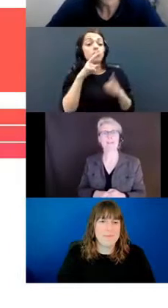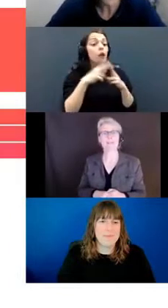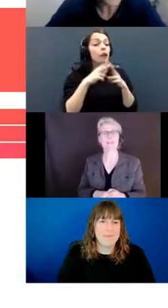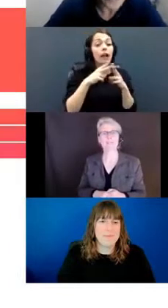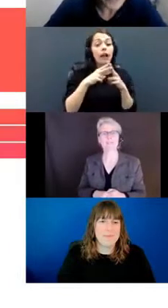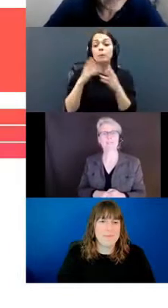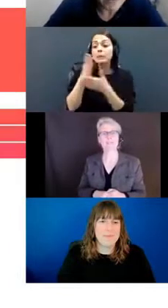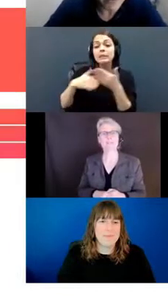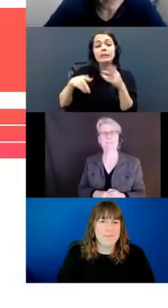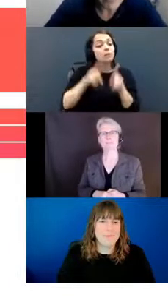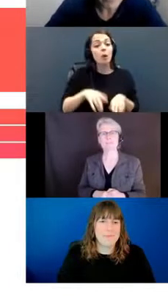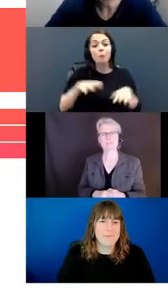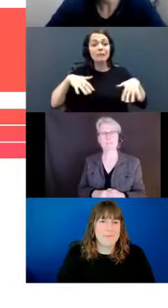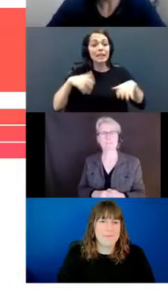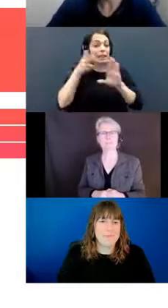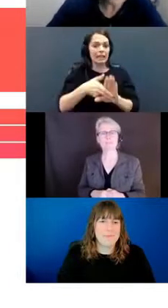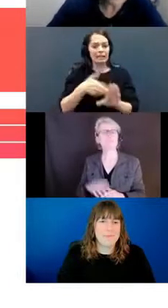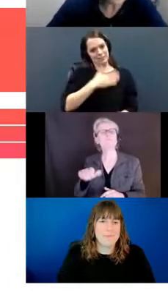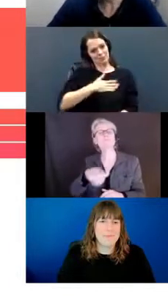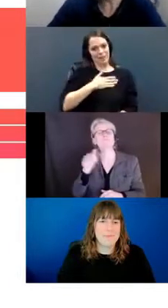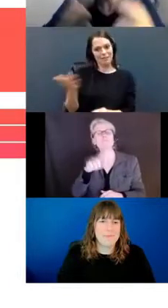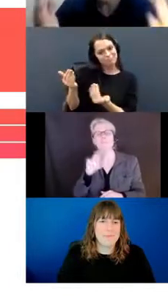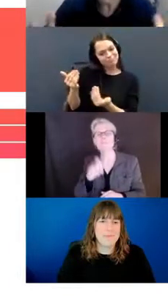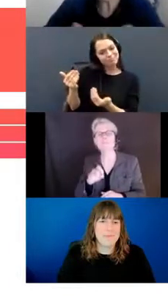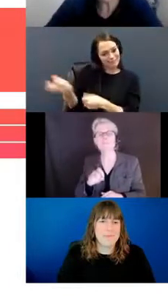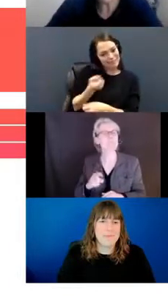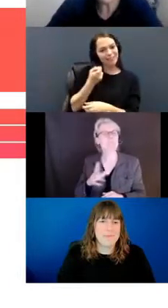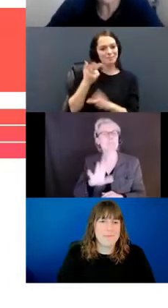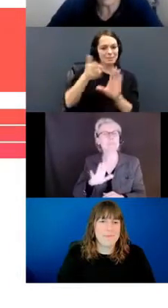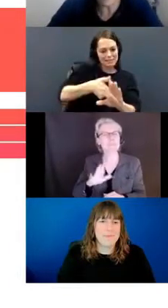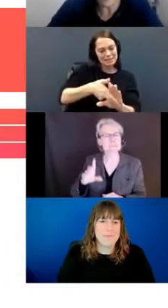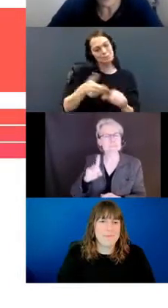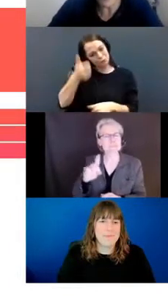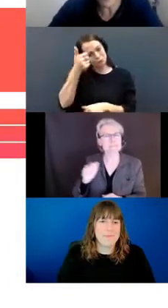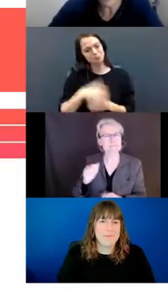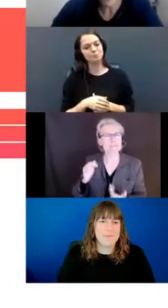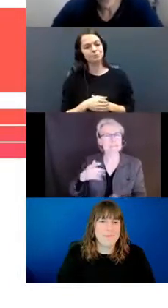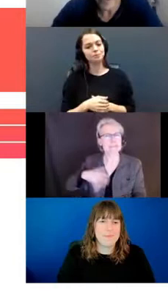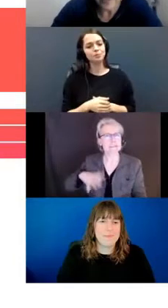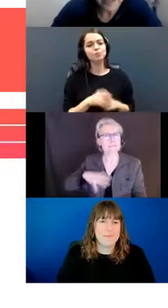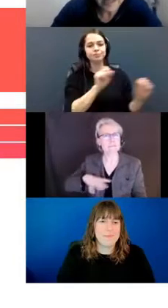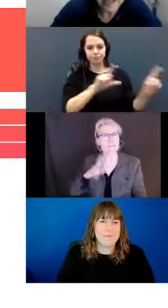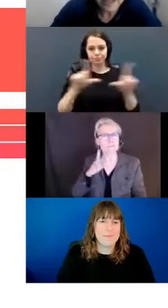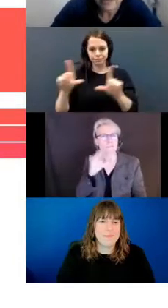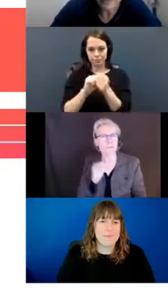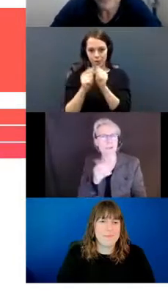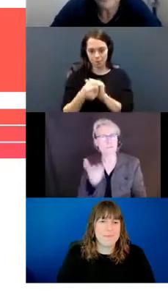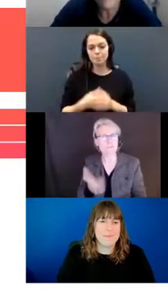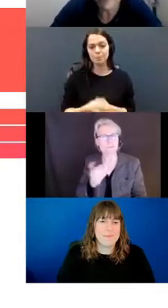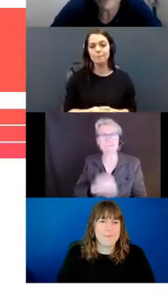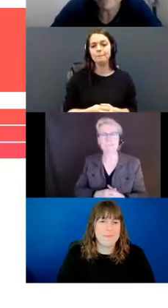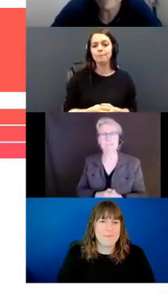we ask people who are disabled what their disability is and you know this is a very